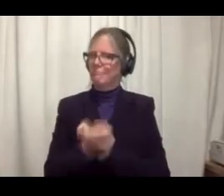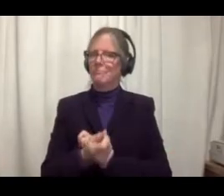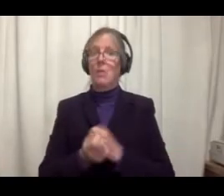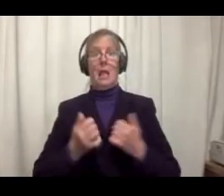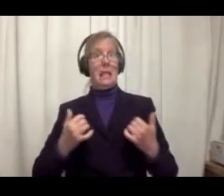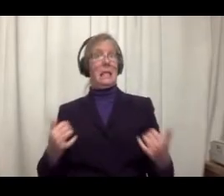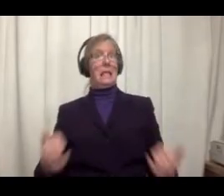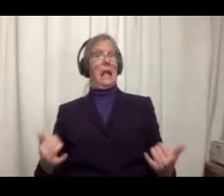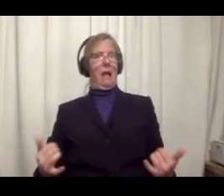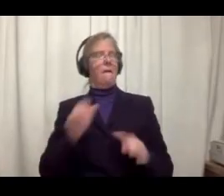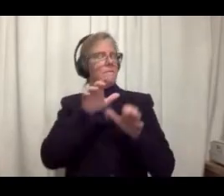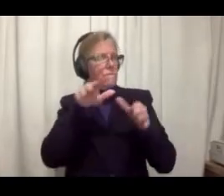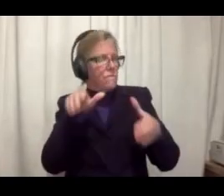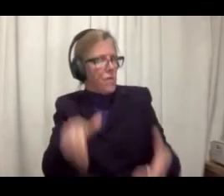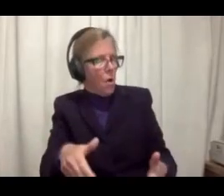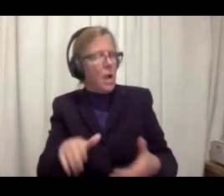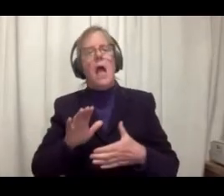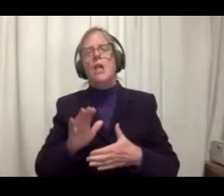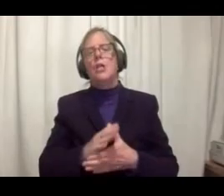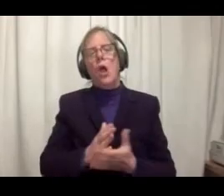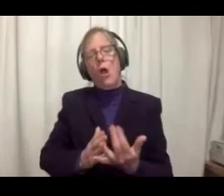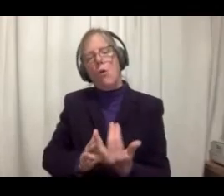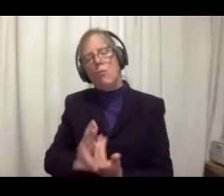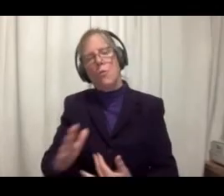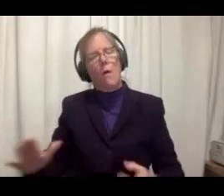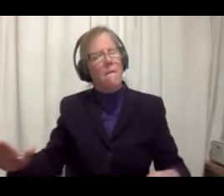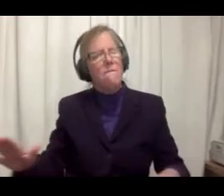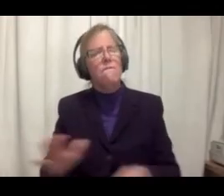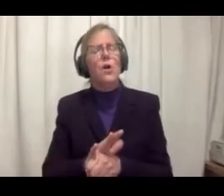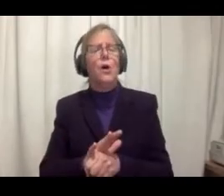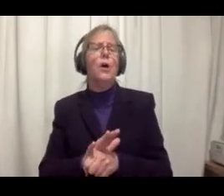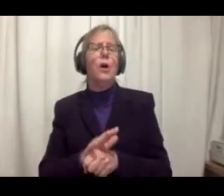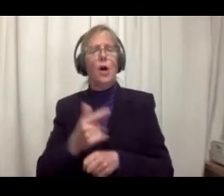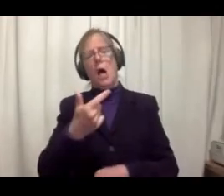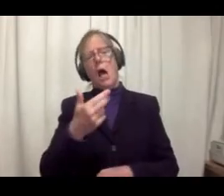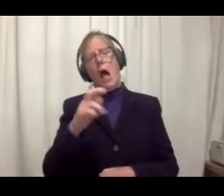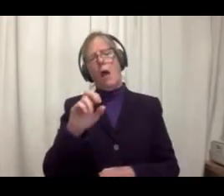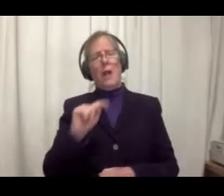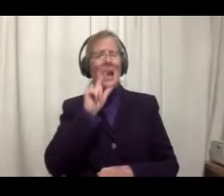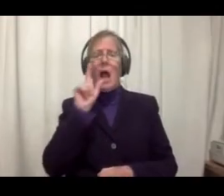the focus is on sharing throughout the life of your grant, not just at the end.